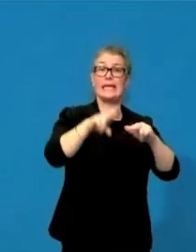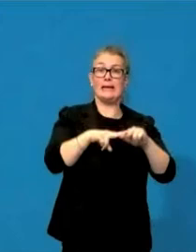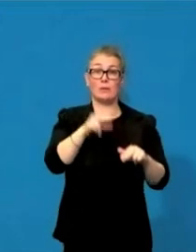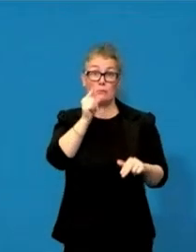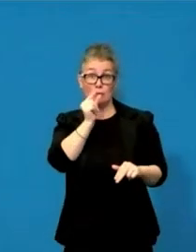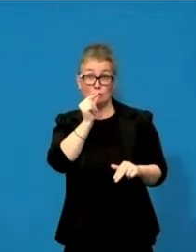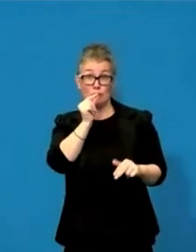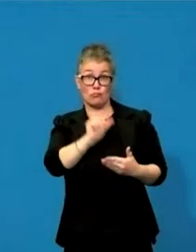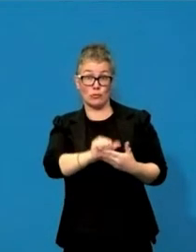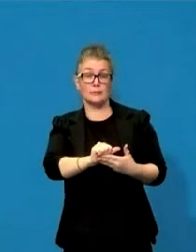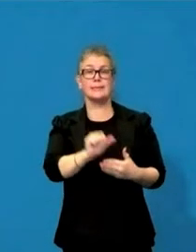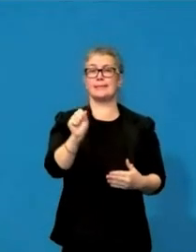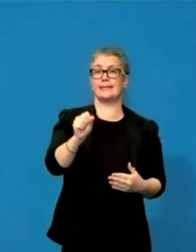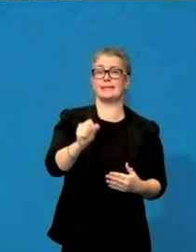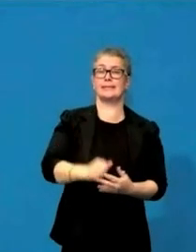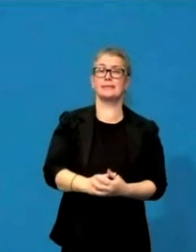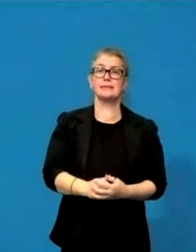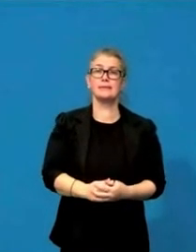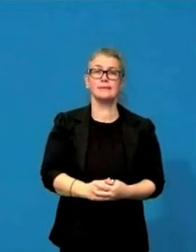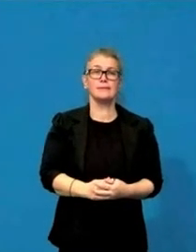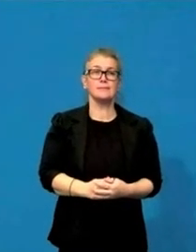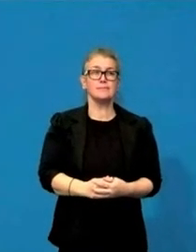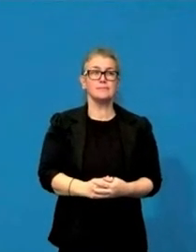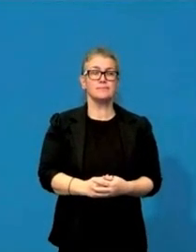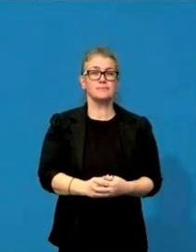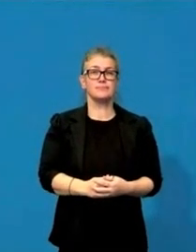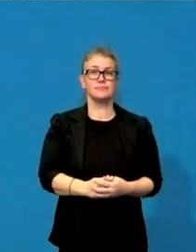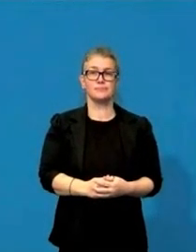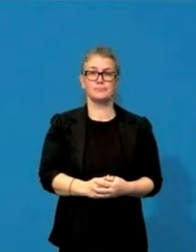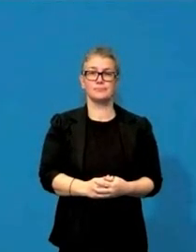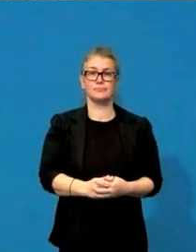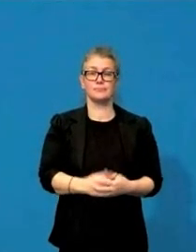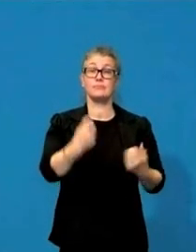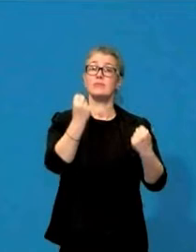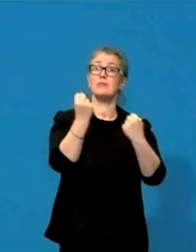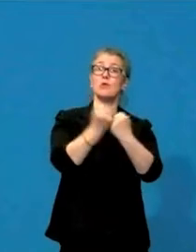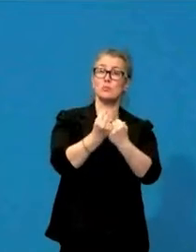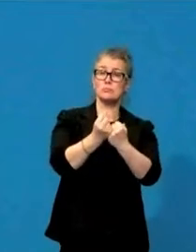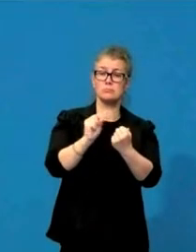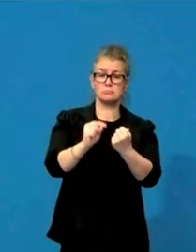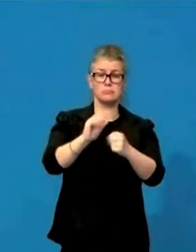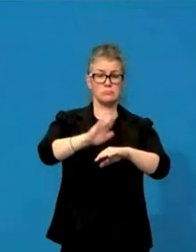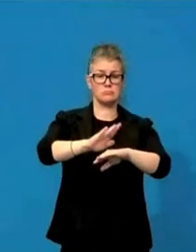Yes. And if - if the supports mechanism is put in place, similar to what we have done for